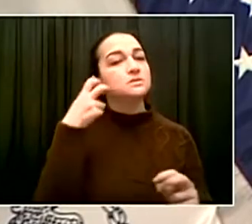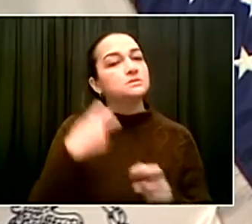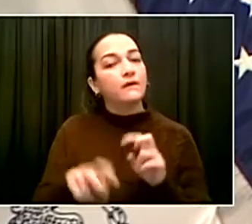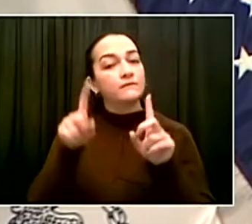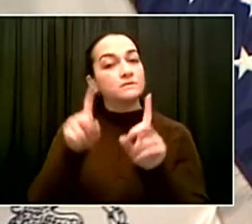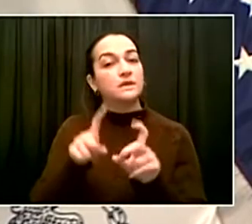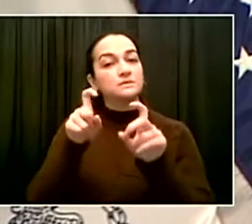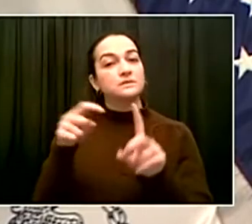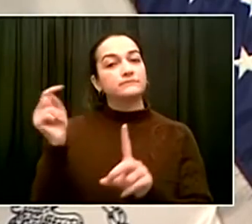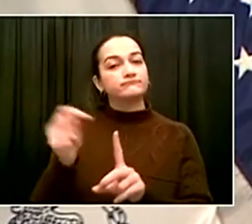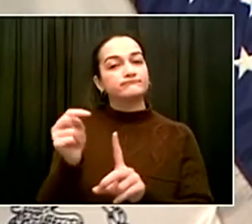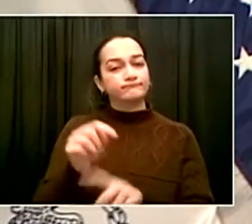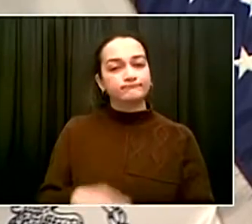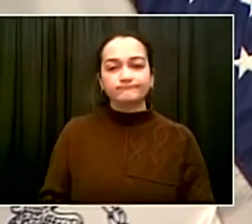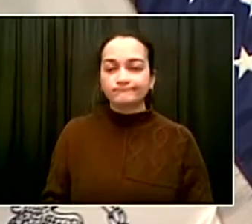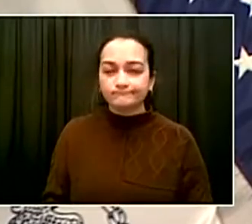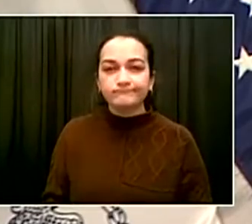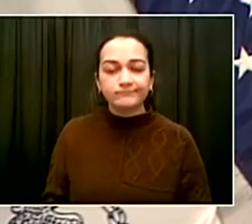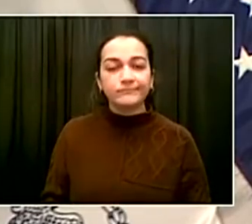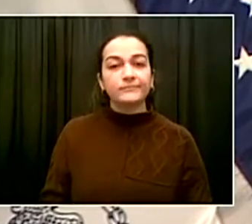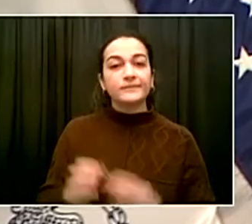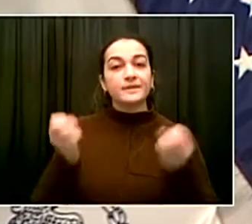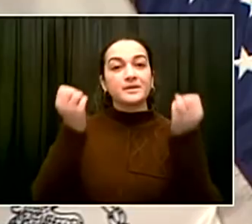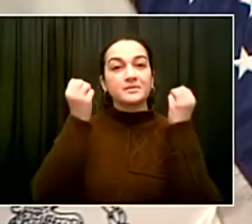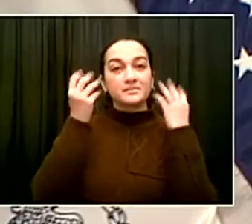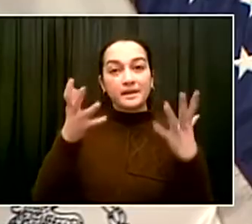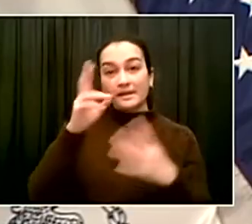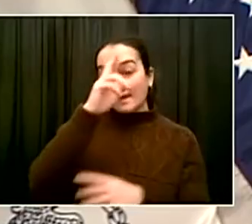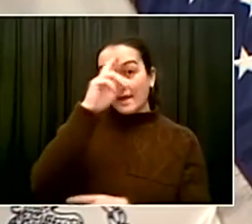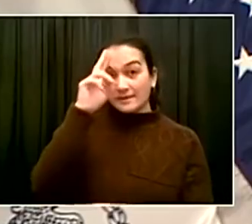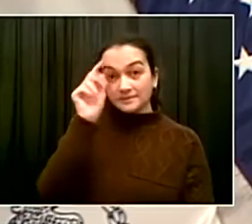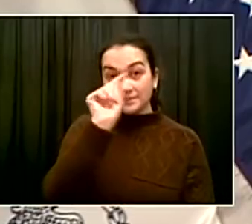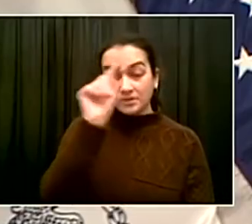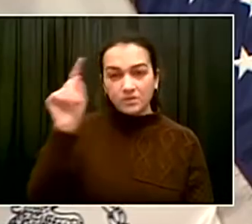CHALLENGE OUTSIDE NEW YORK CITY, MUCH, MUCH HIGHER